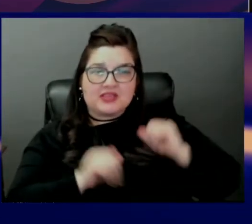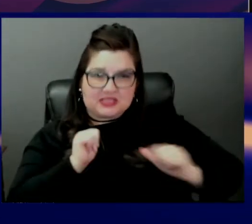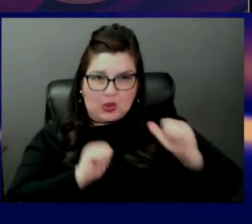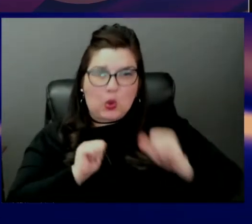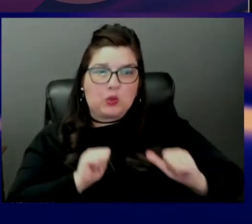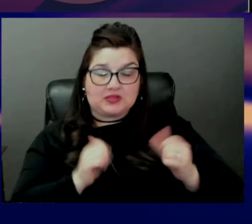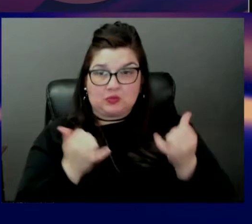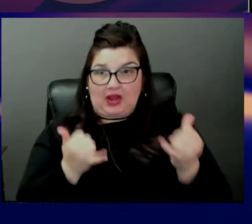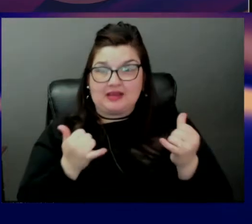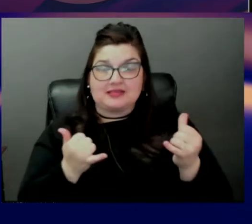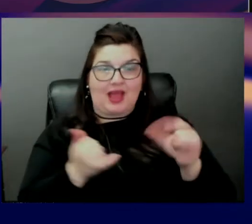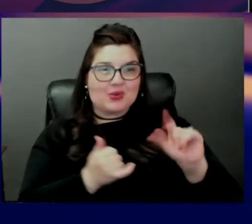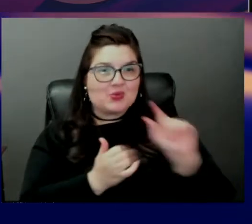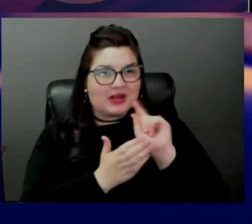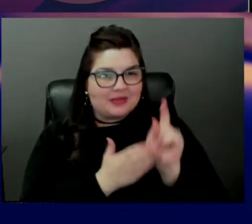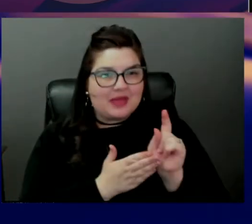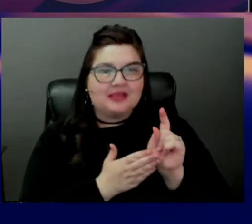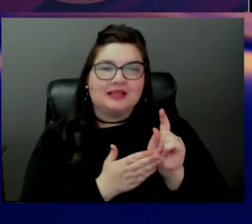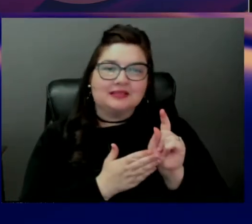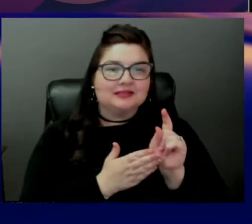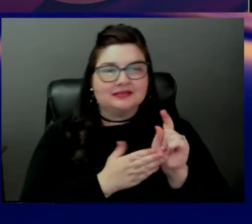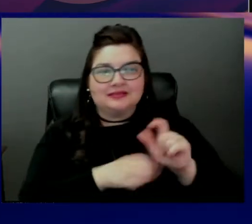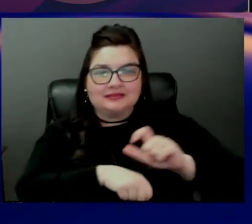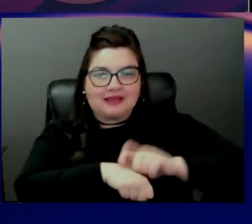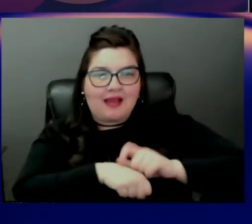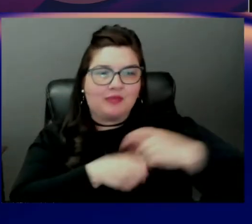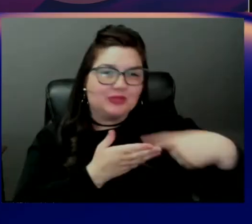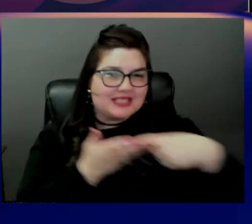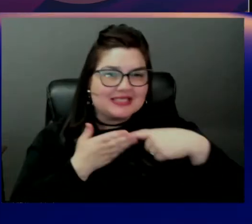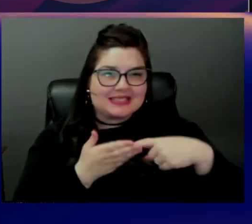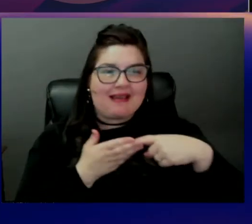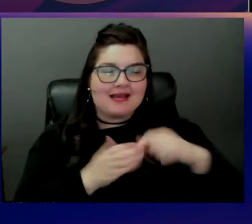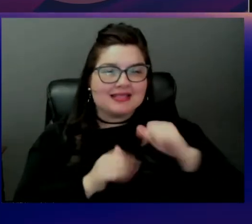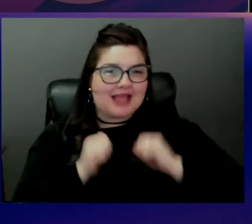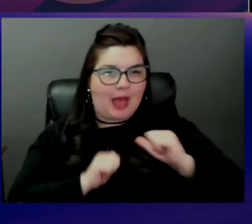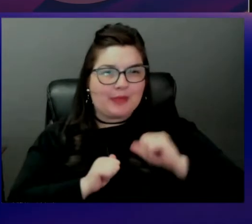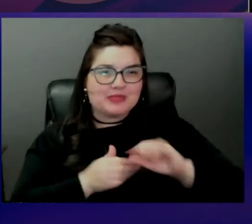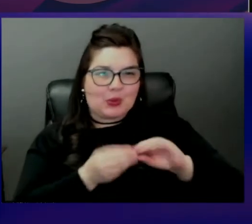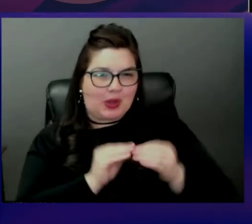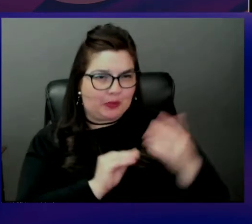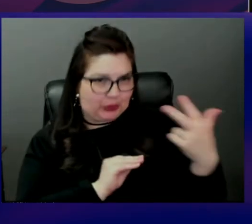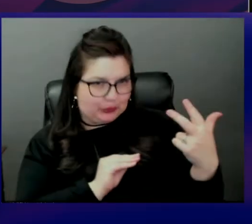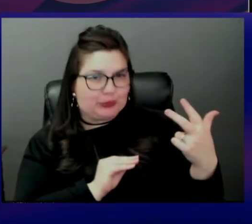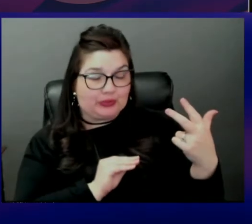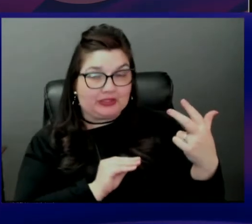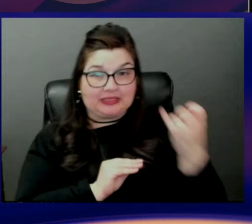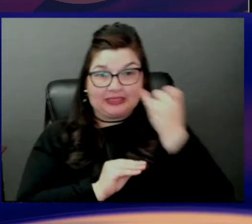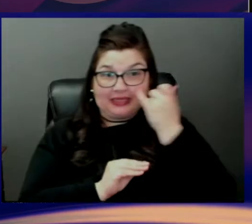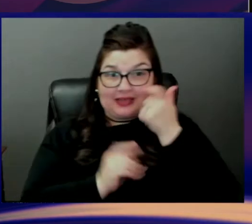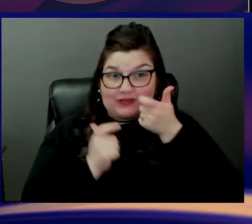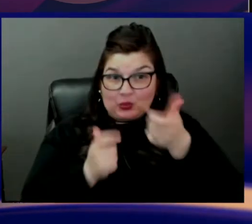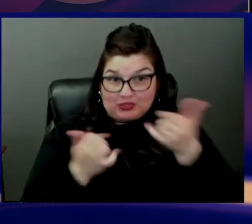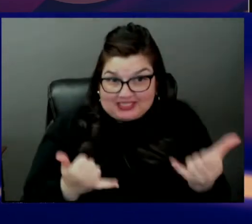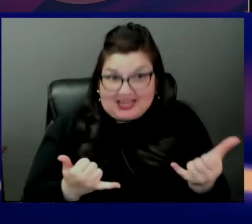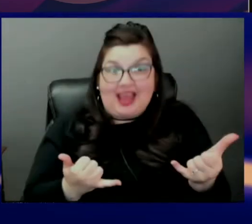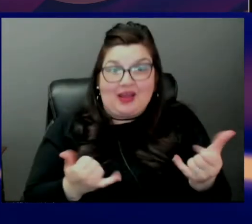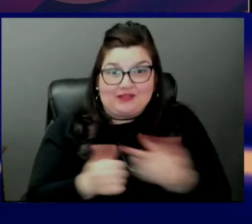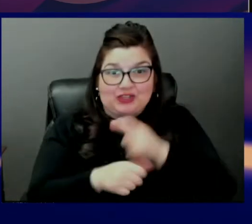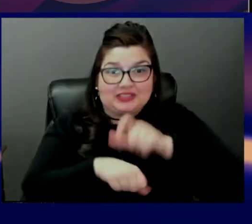we'll spend time talking about episode three. For those who are just tuning in, you can watch episode one, you can watch episode two,